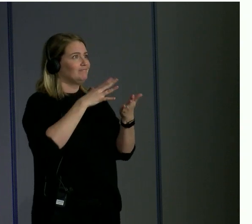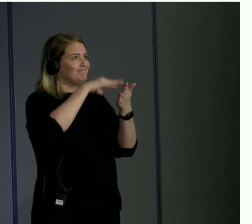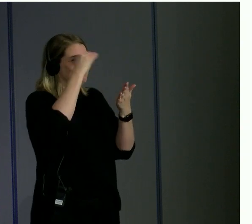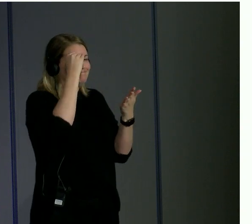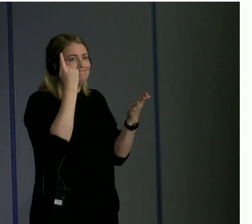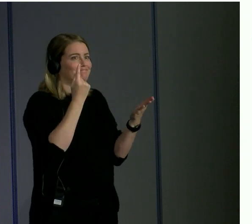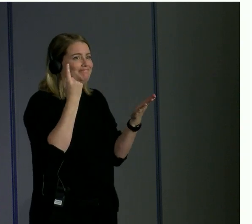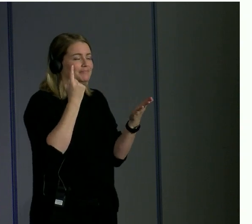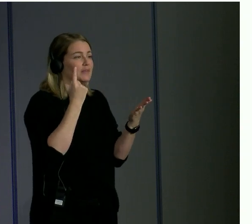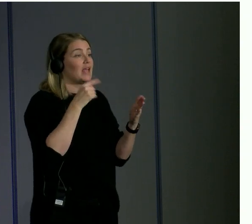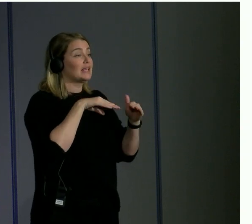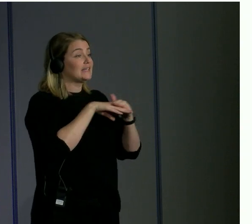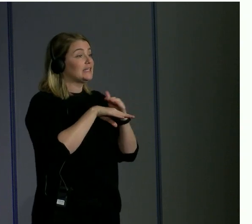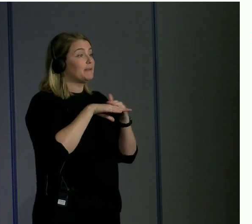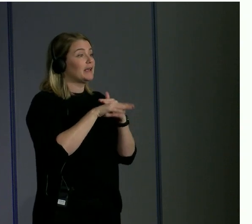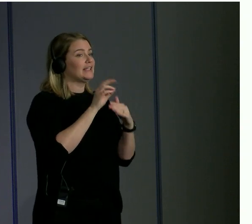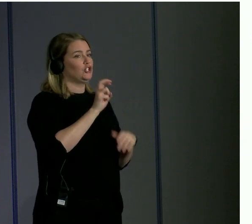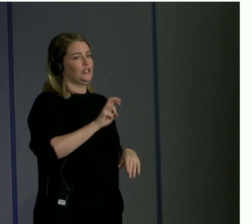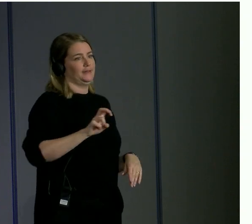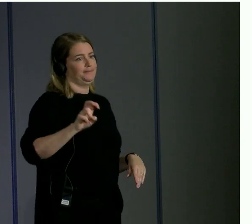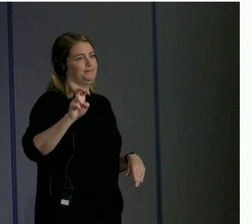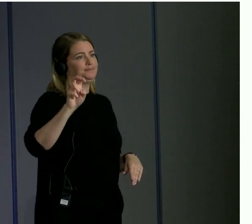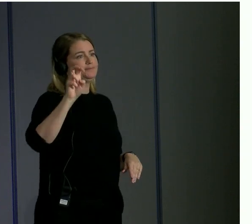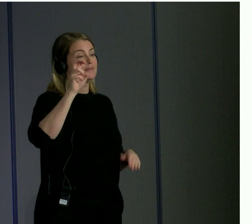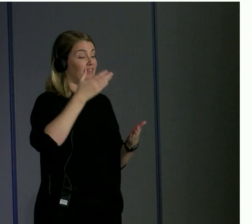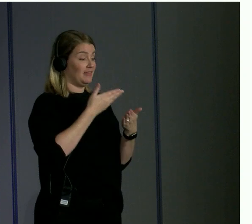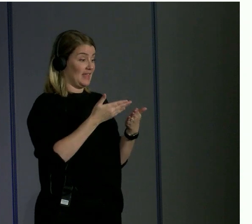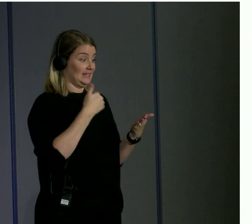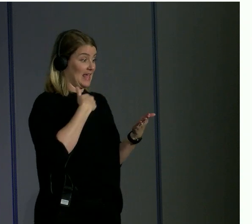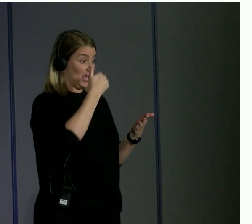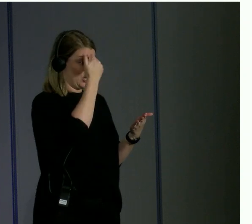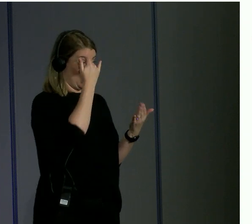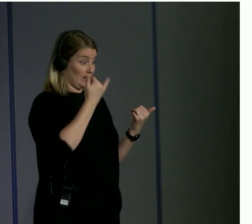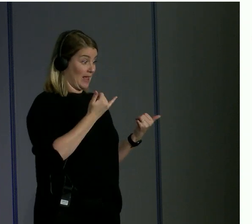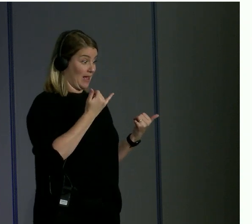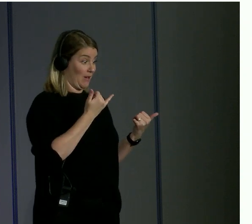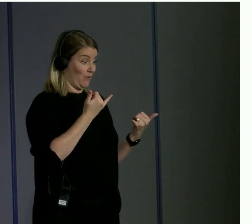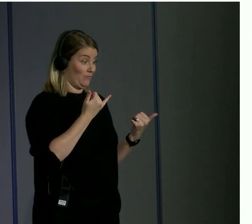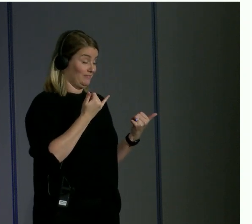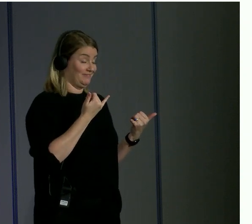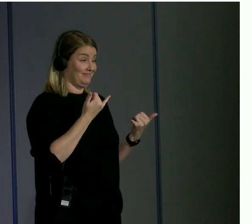Accessibility is a journey. The things I know now, there are things I know now that I didn't